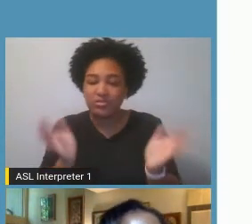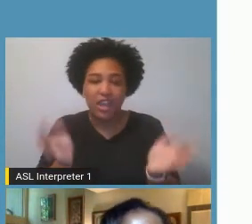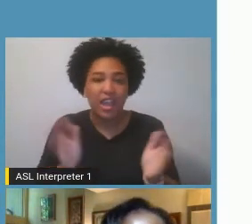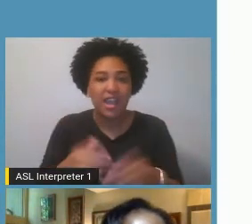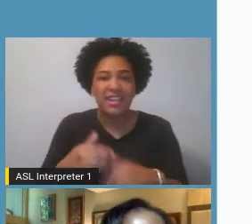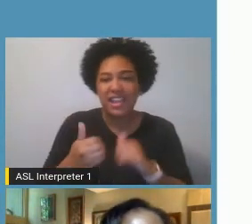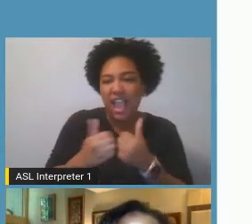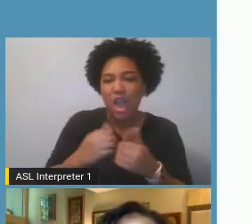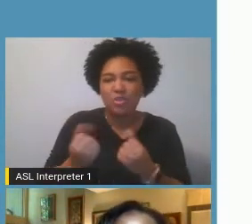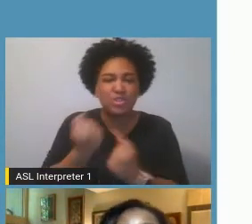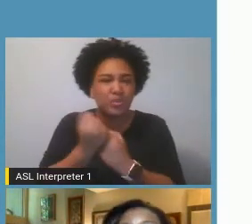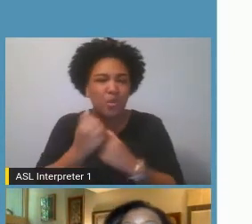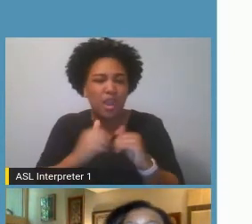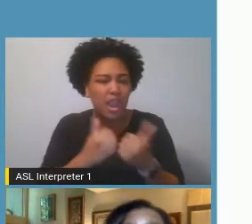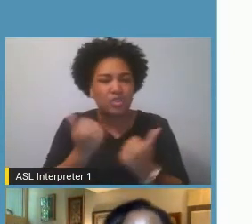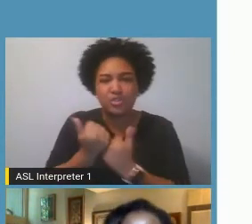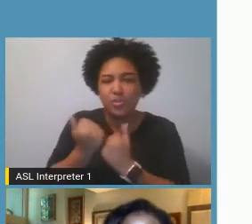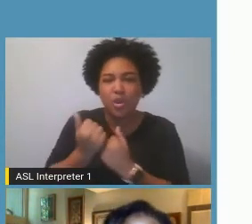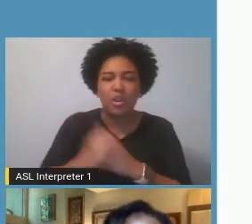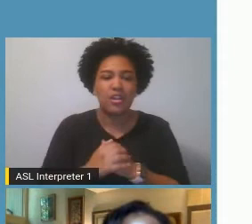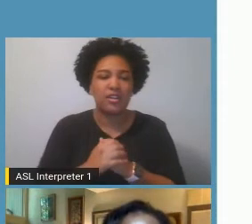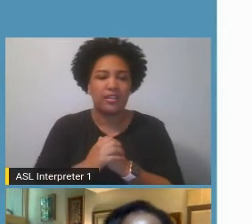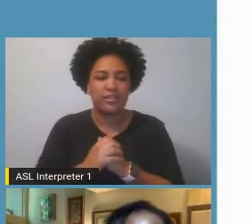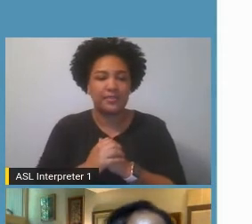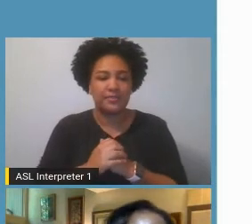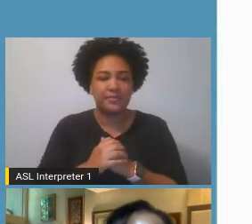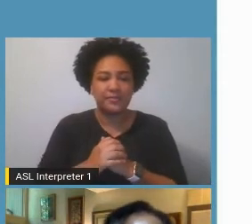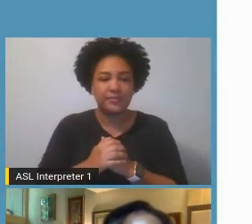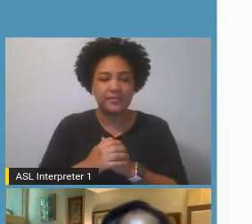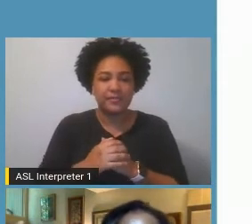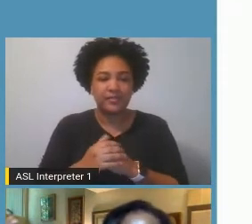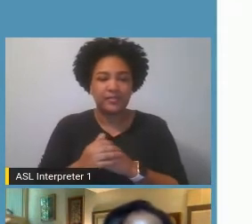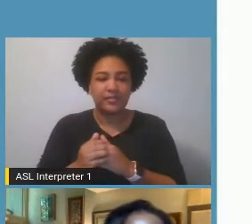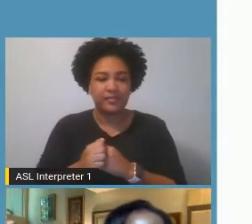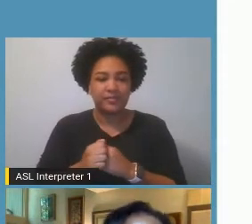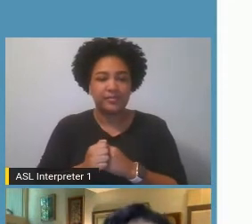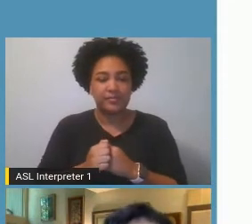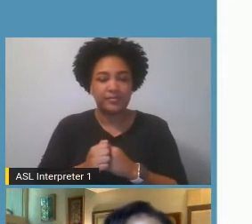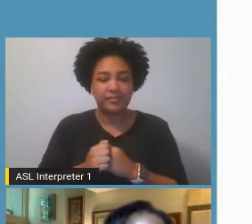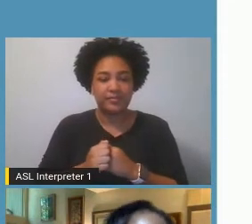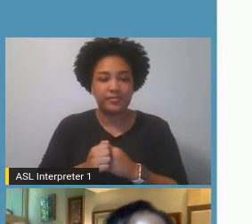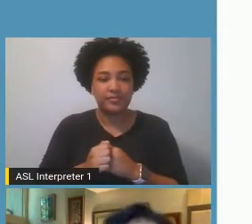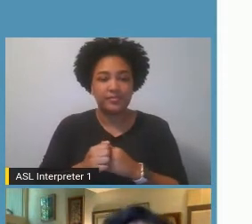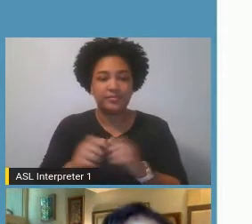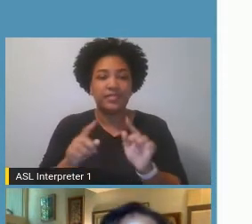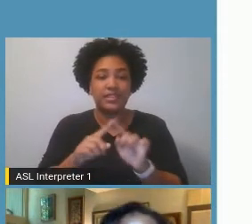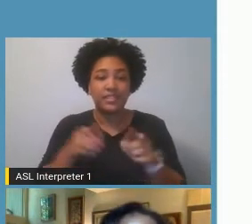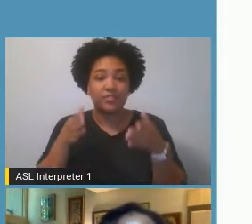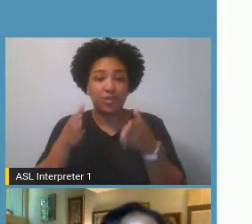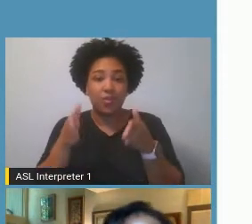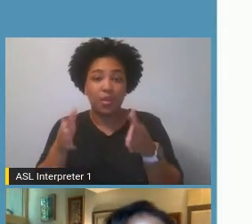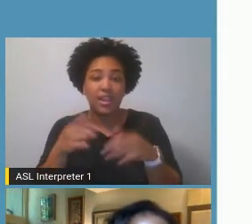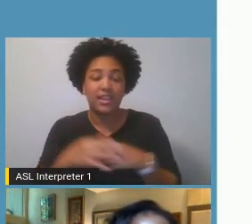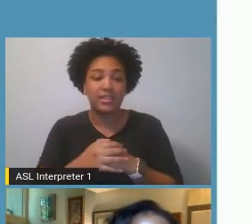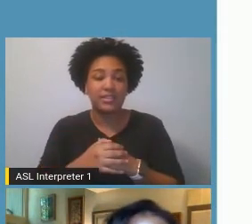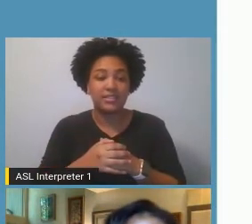are working collaboratively, a way to curate and aggregate a lot of resources that are available.